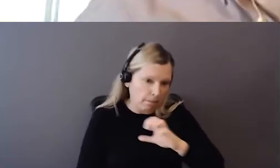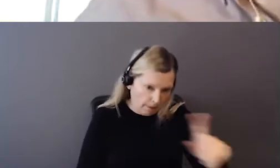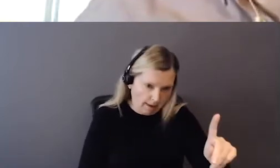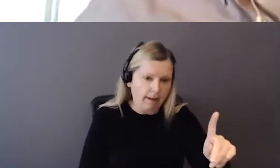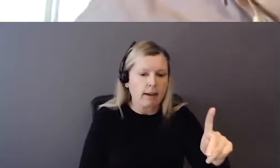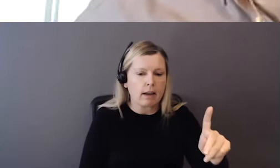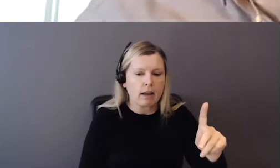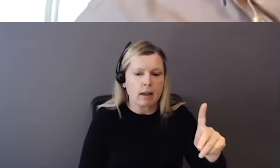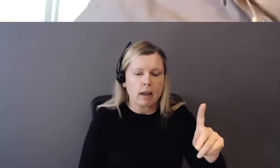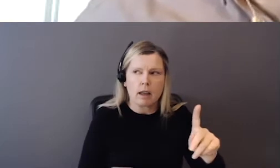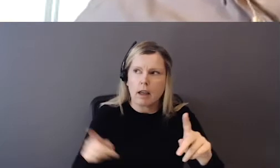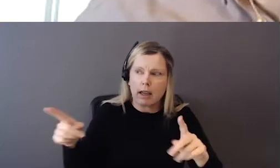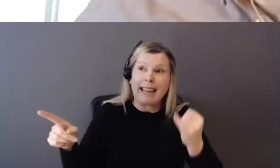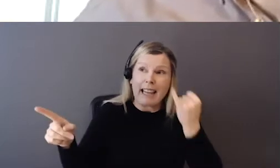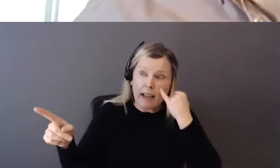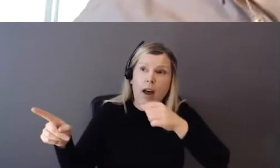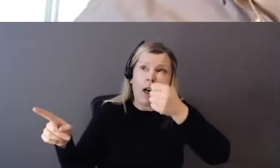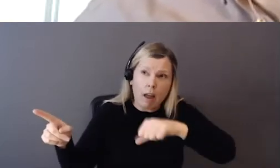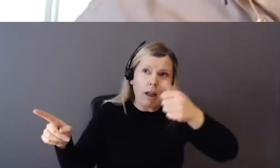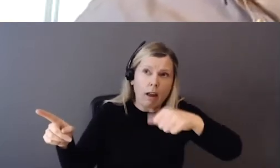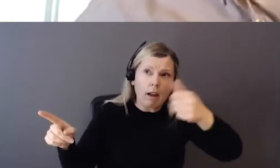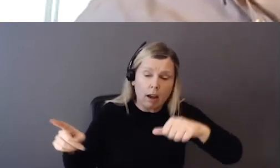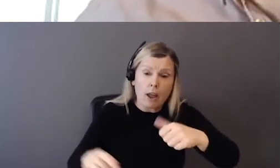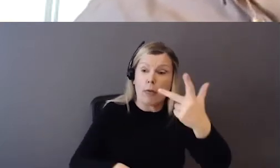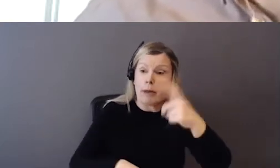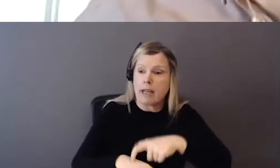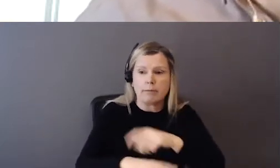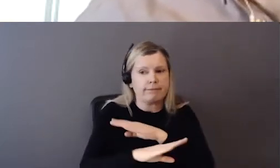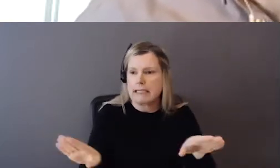I think once your claim is denied three times, that's it, Then you'd have to take legal action